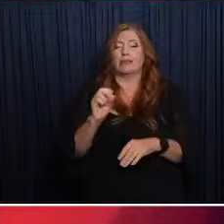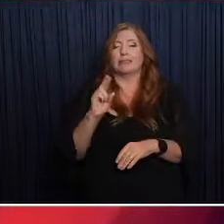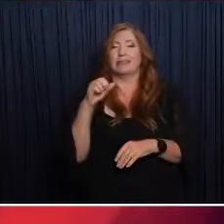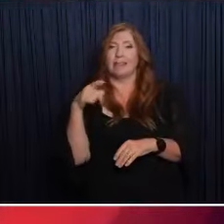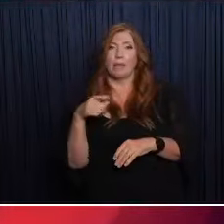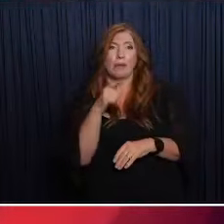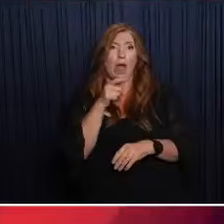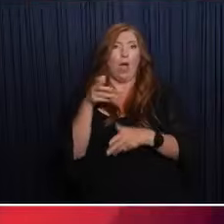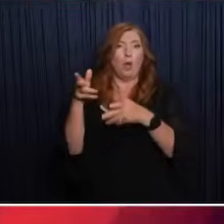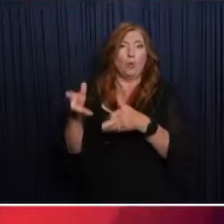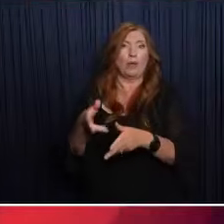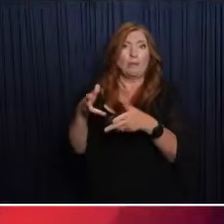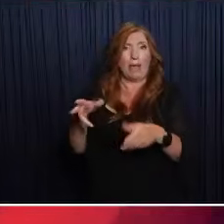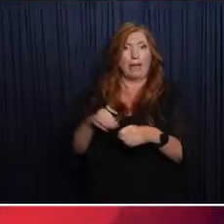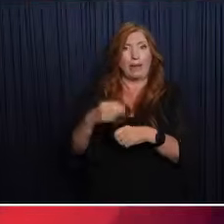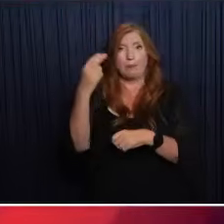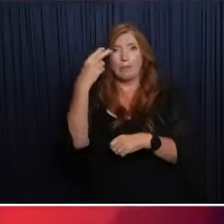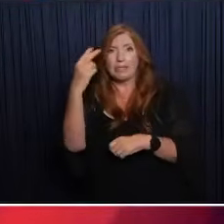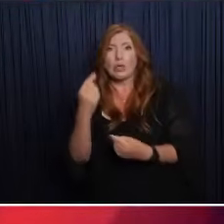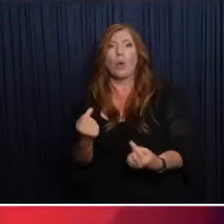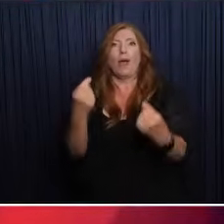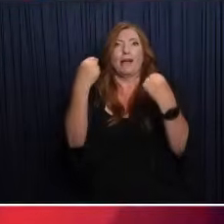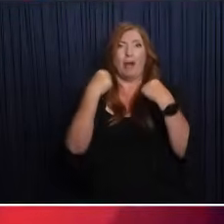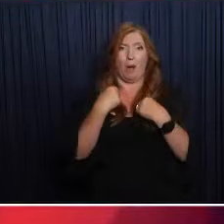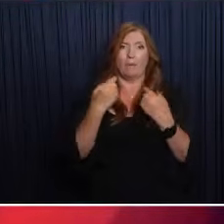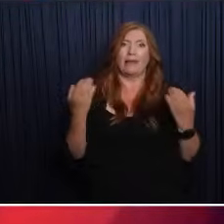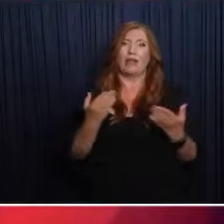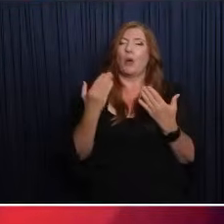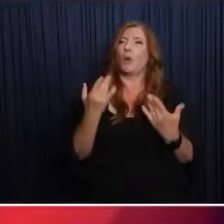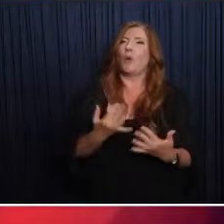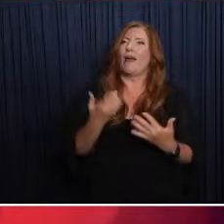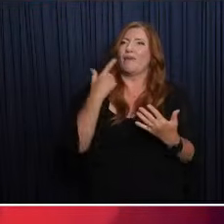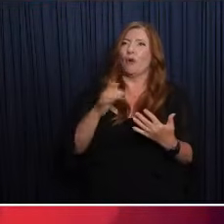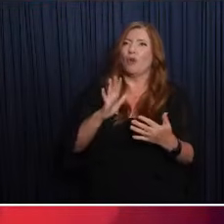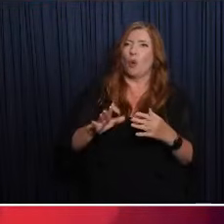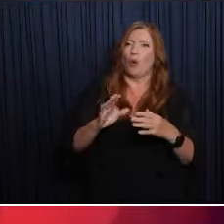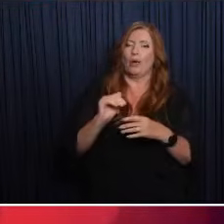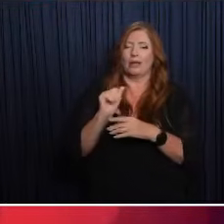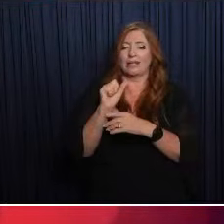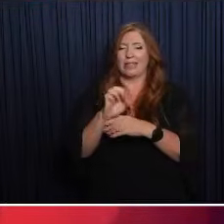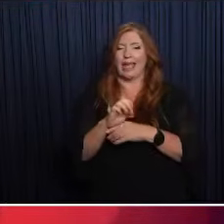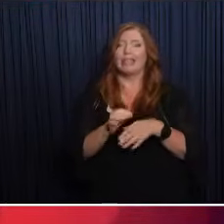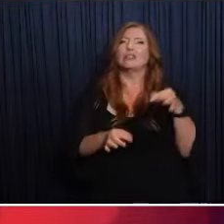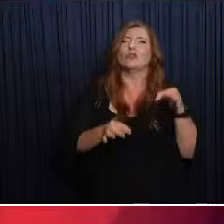BECAUSE THEY CHANGED THE LAW AND SAID YOU ARE NOT GOING TO REMAIN